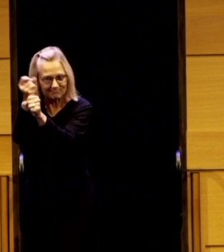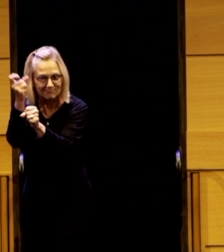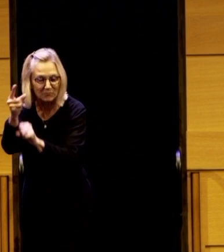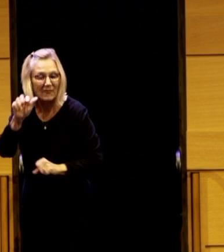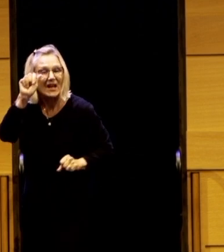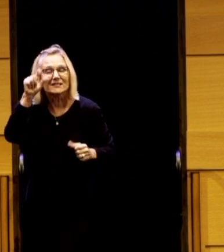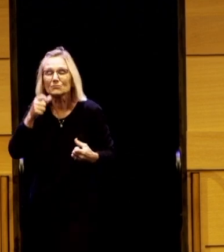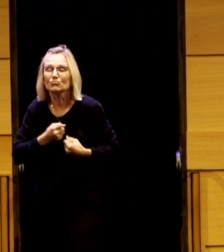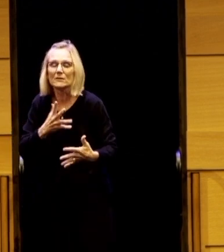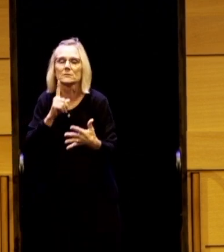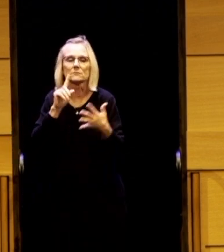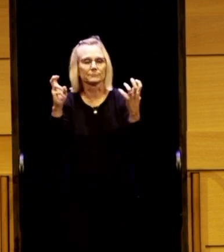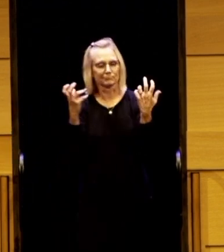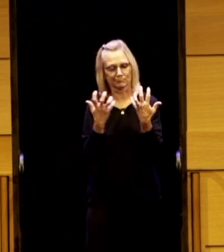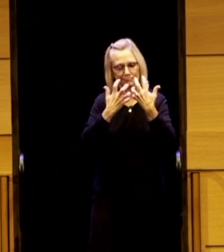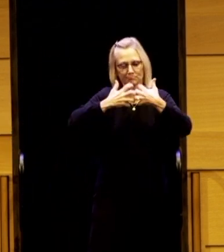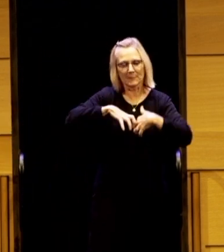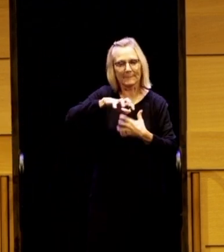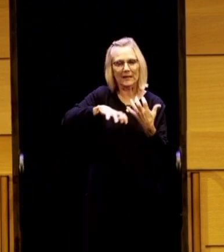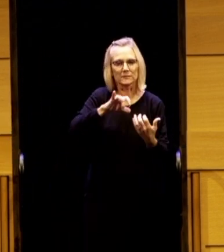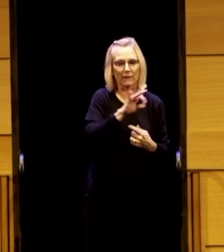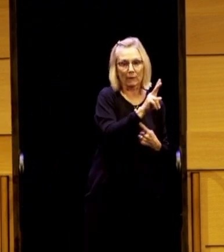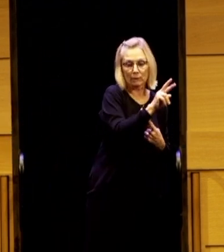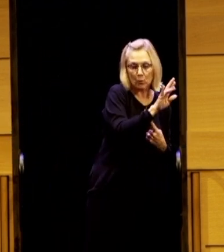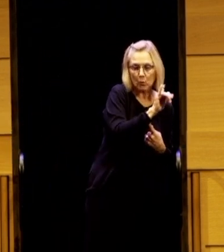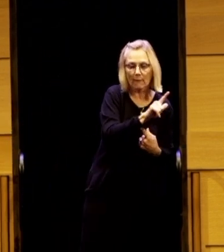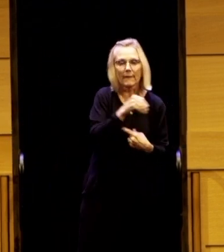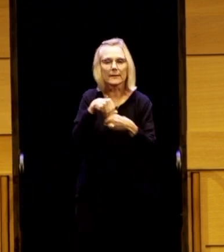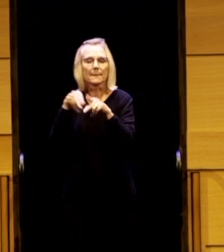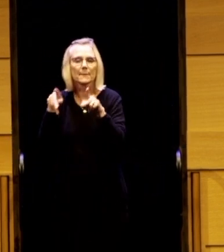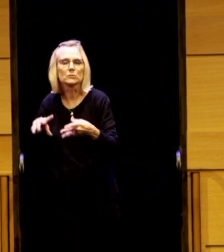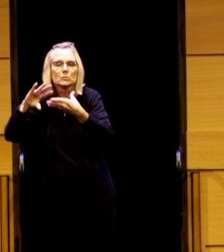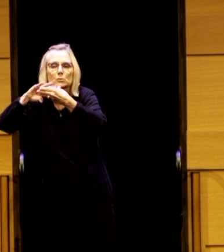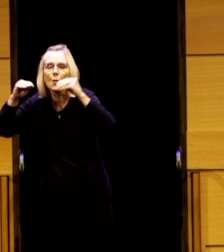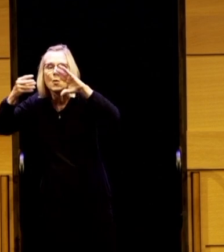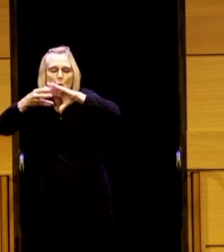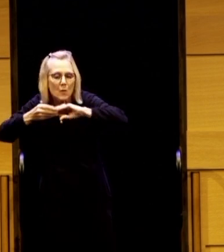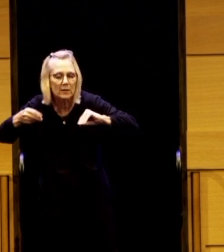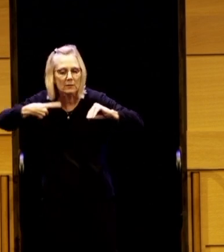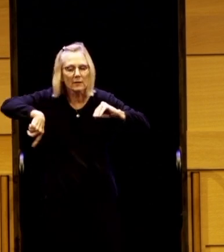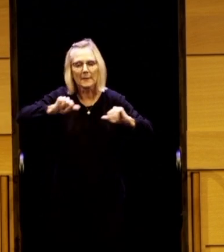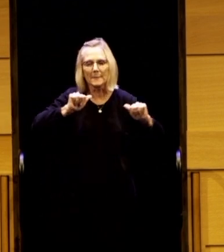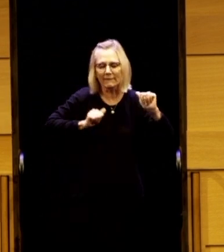This event is a mix of virtual and in-person stories and performances,